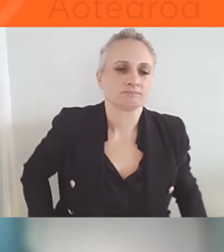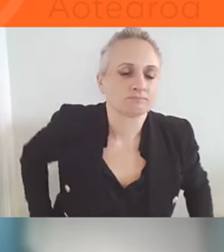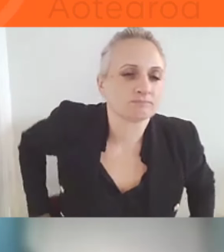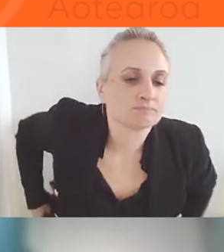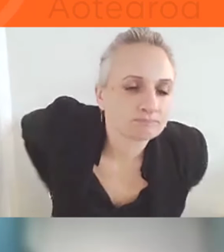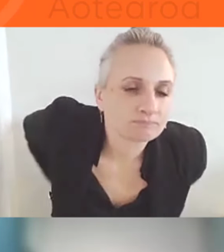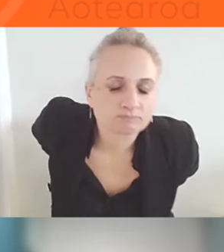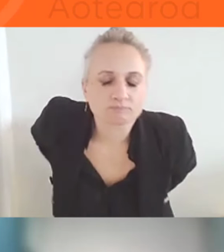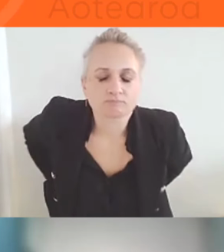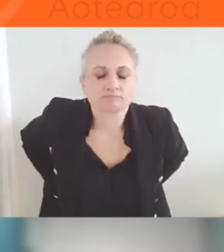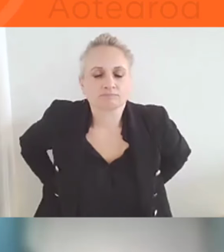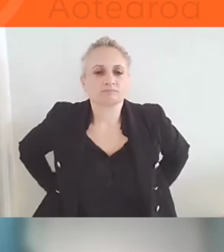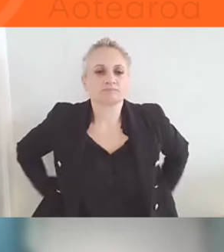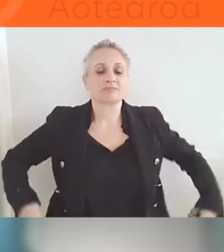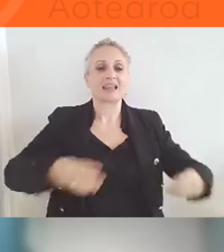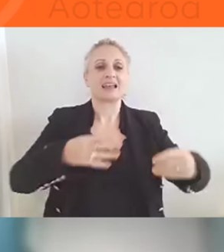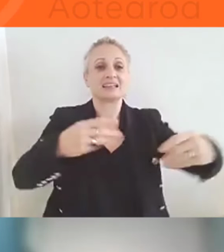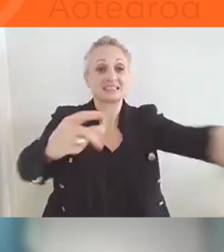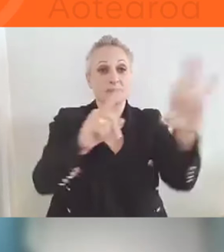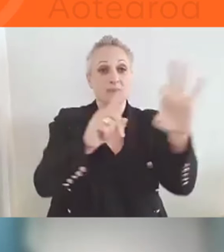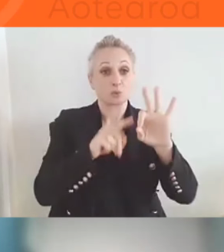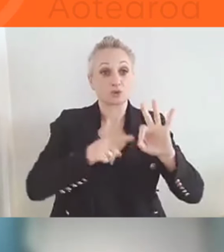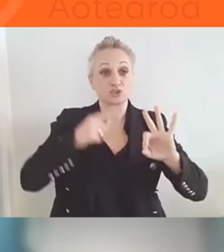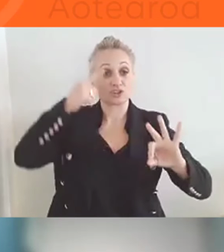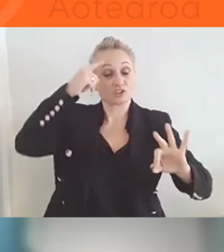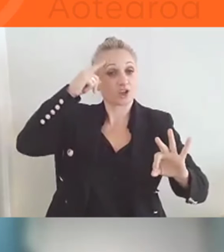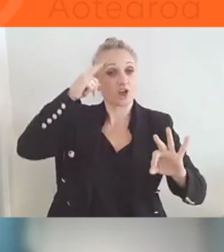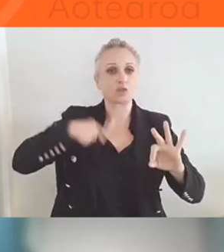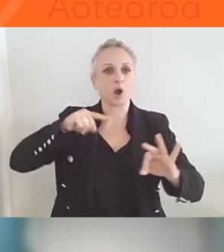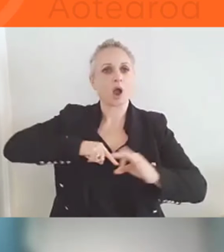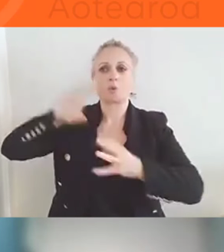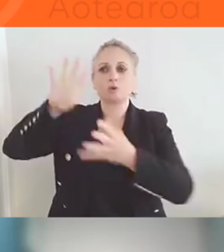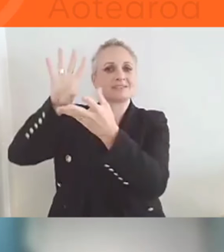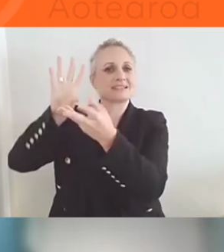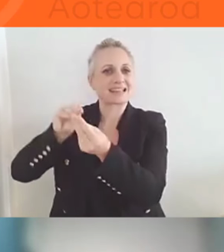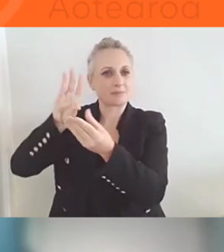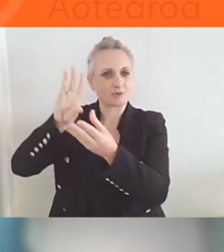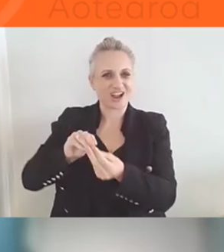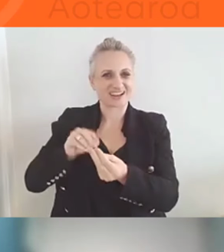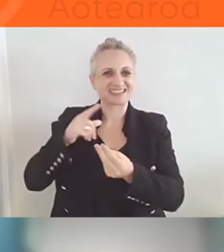because there are some themes that are coming through. I'm seeing